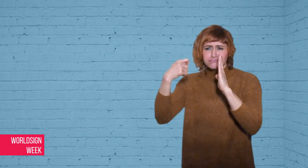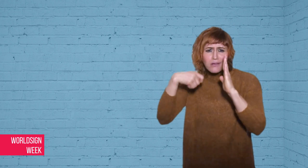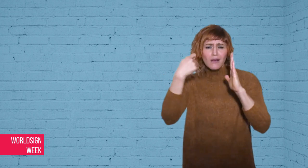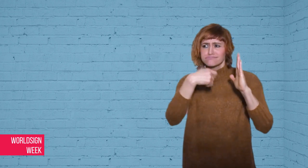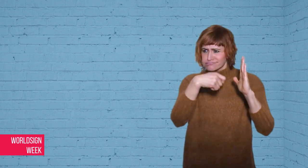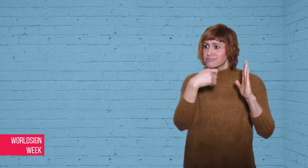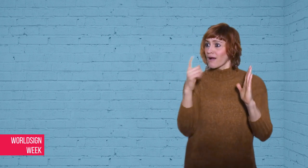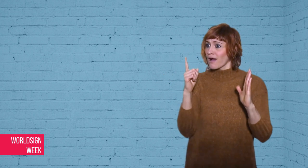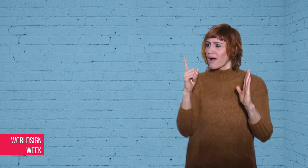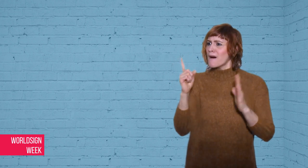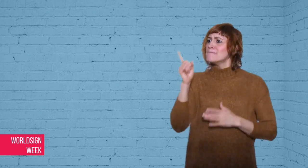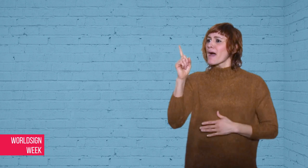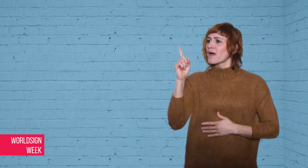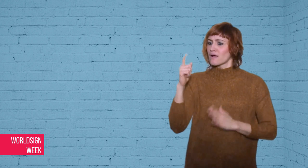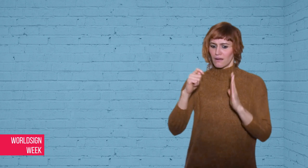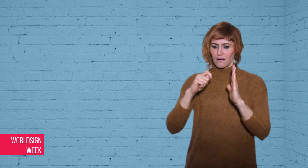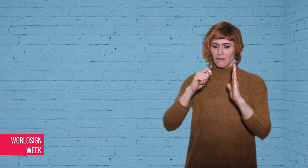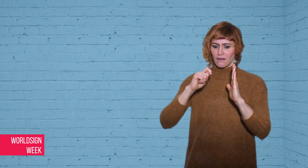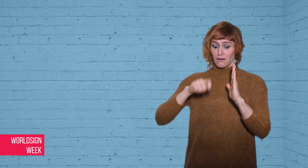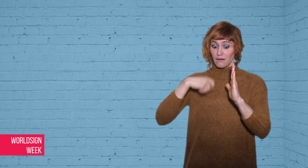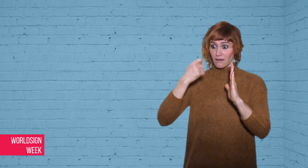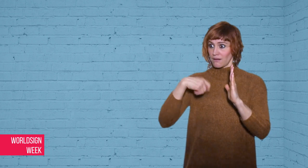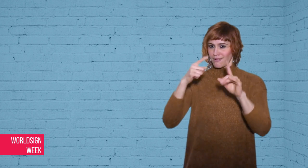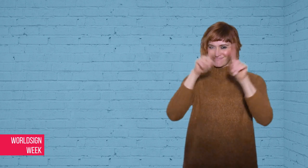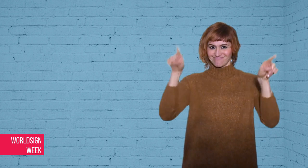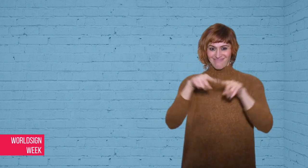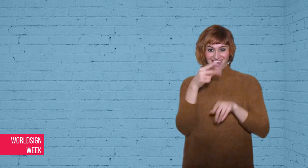every day around the world.